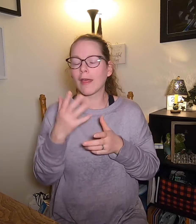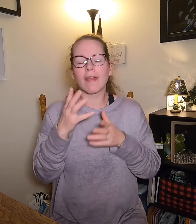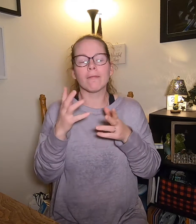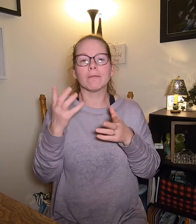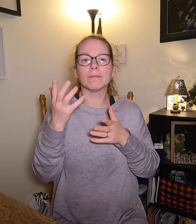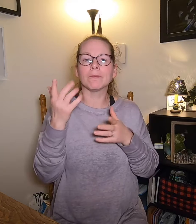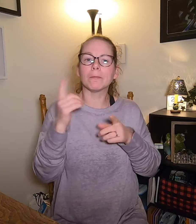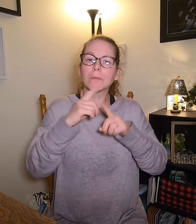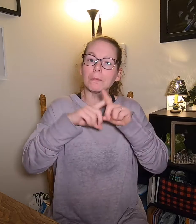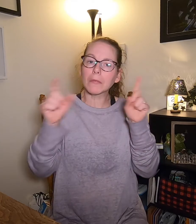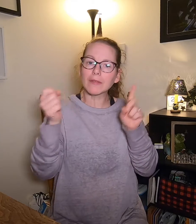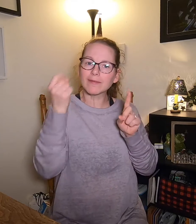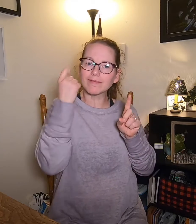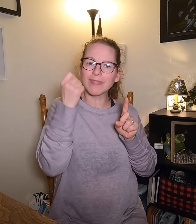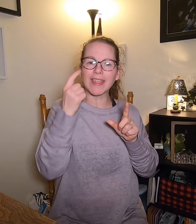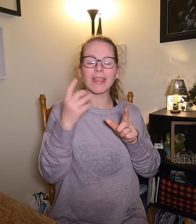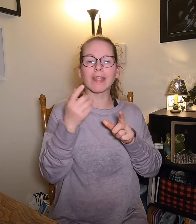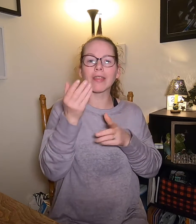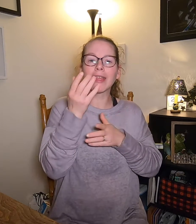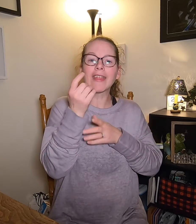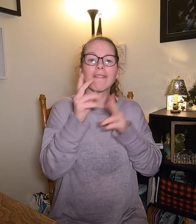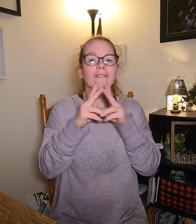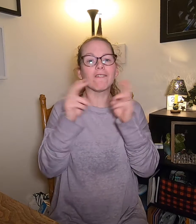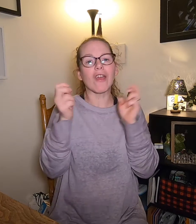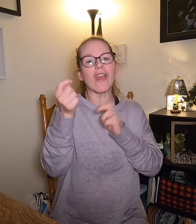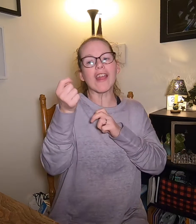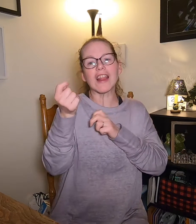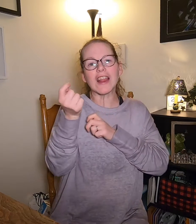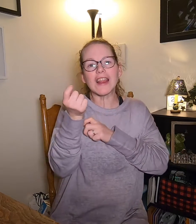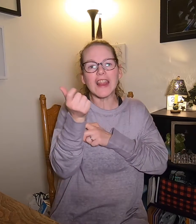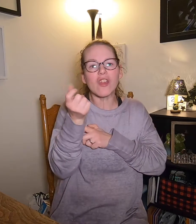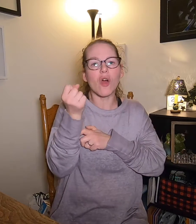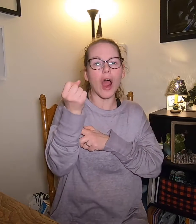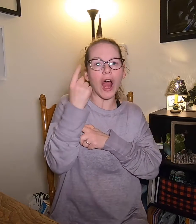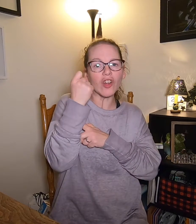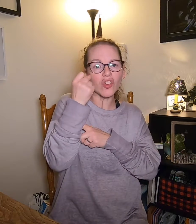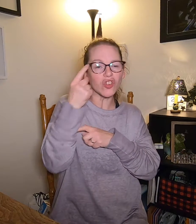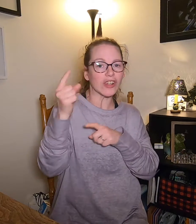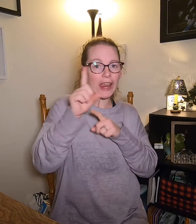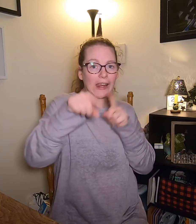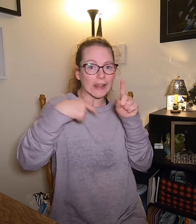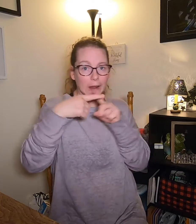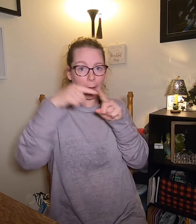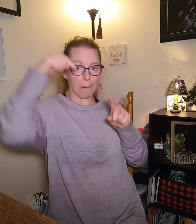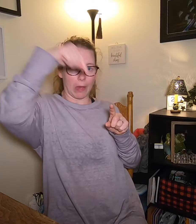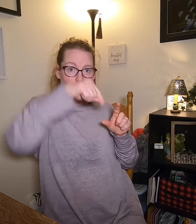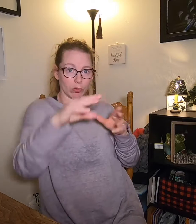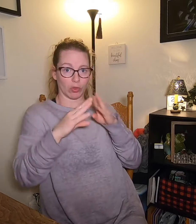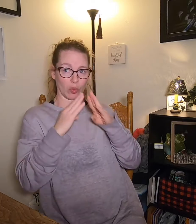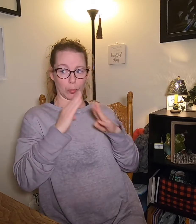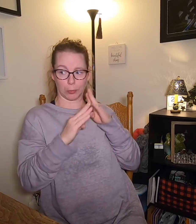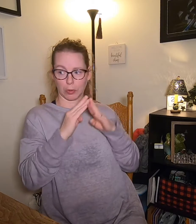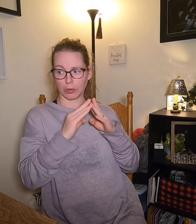You need to understand there's very little understanding of our community about this community.